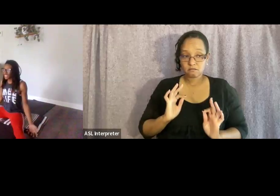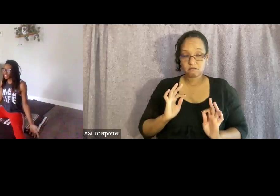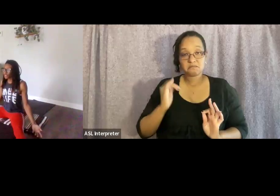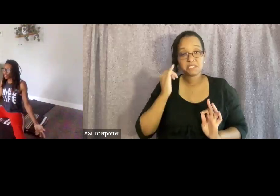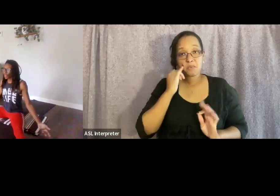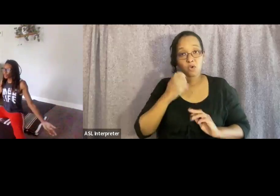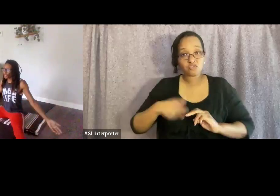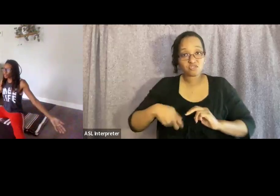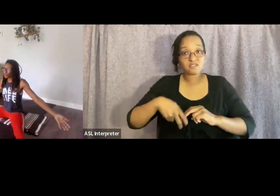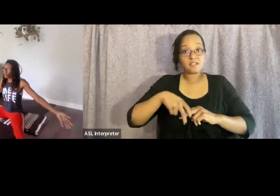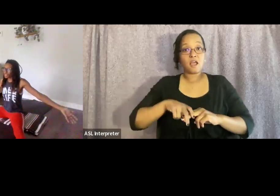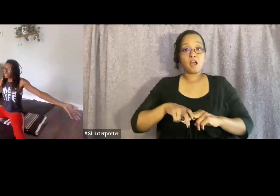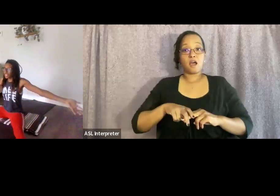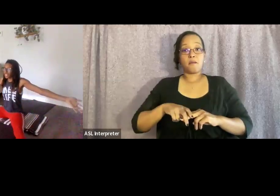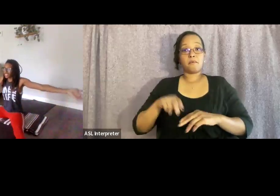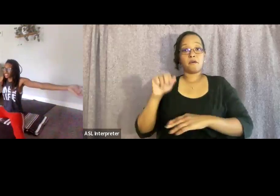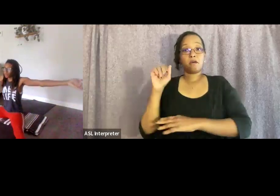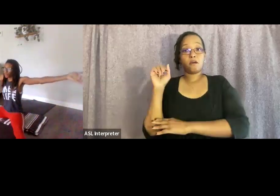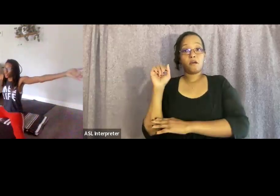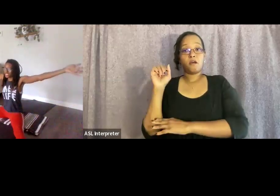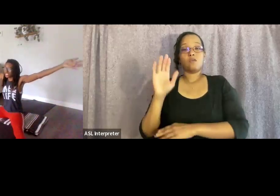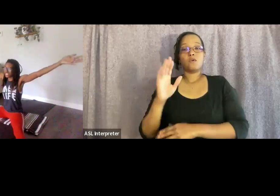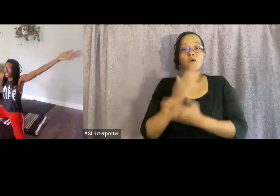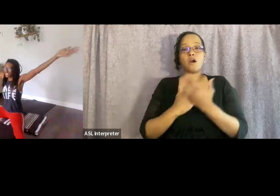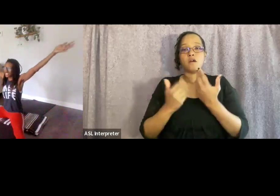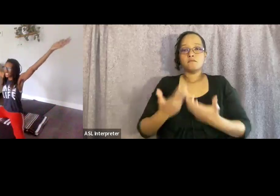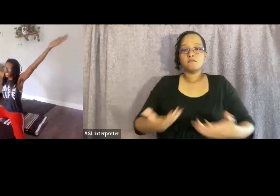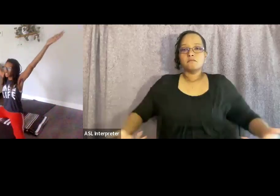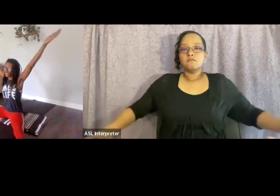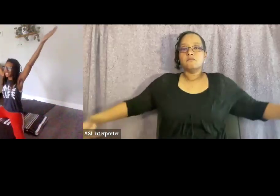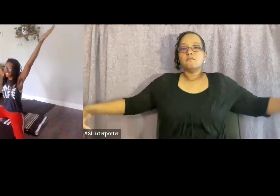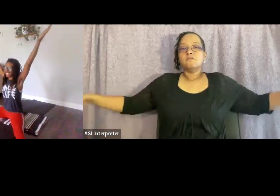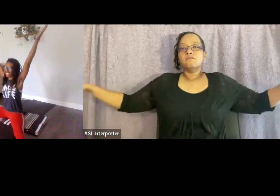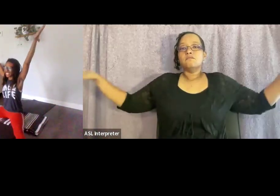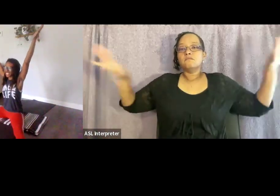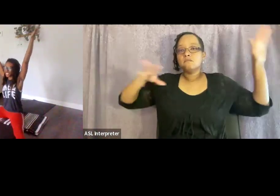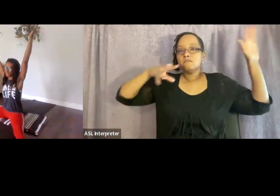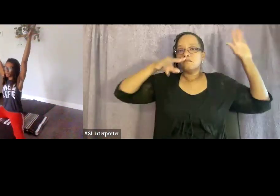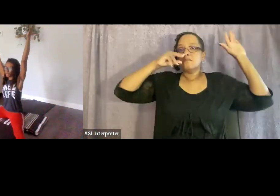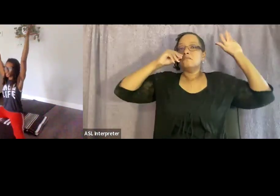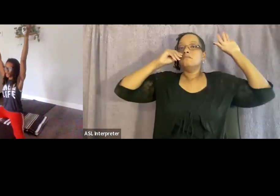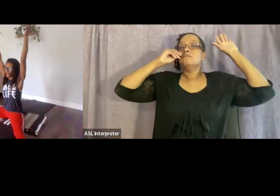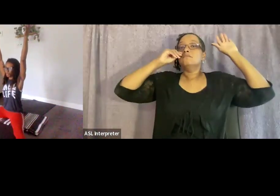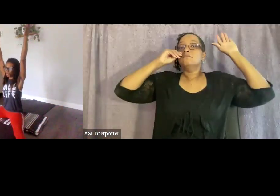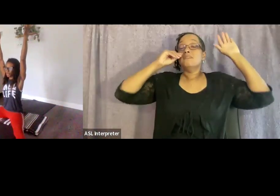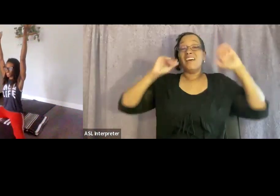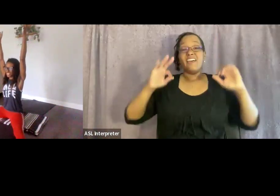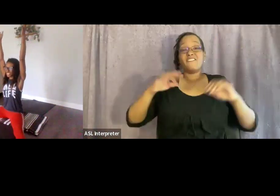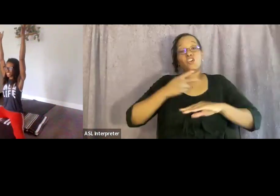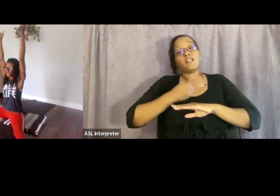inhale the arms up towards the sky, up towards the ceiling. If you're lying down, maybe reach your arms above your head.